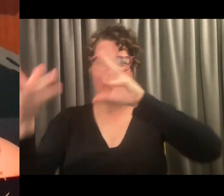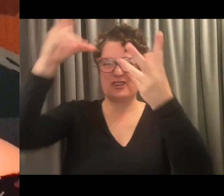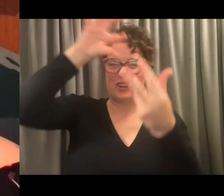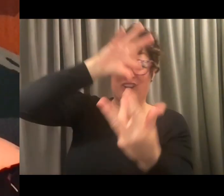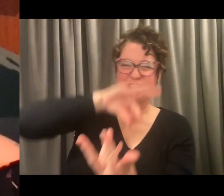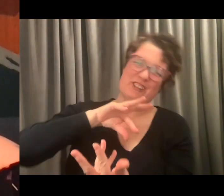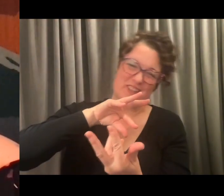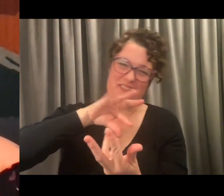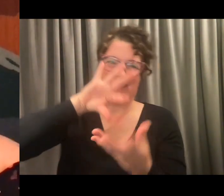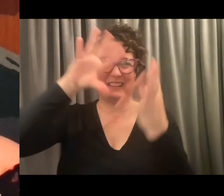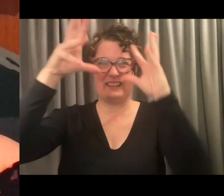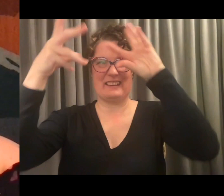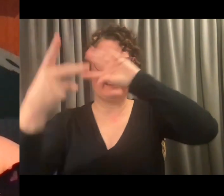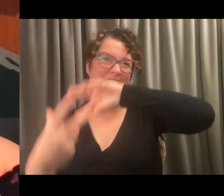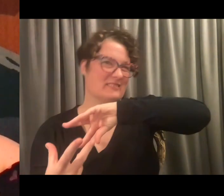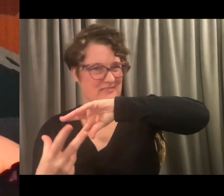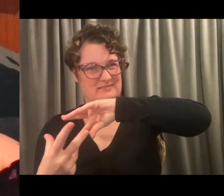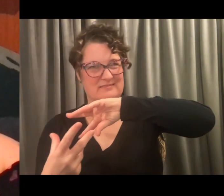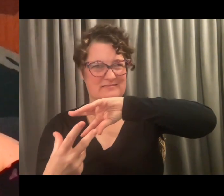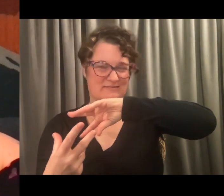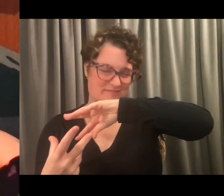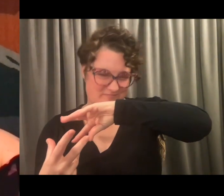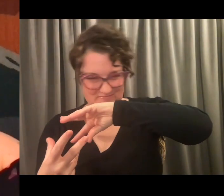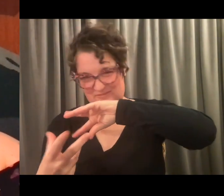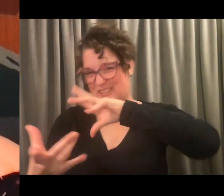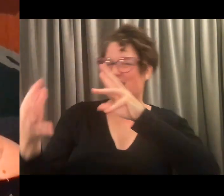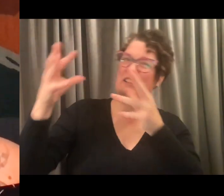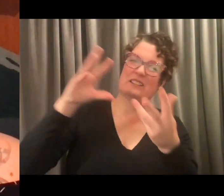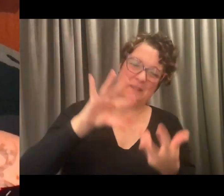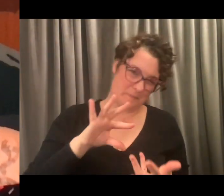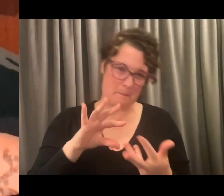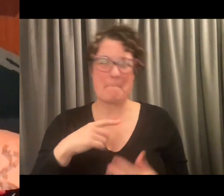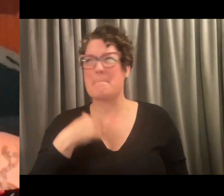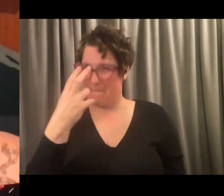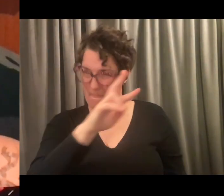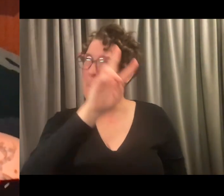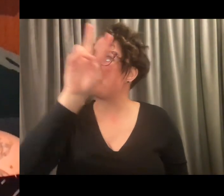I looked up into the sky. I was looking at the center of God's insides, looking